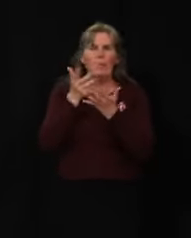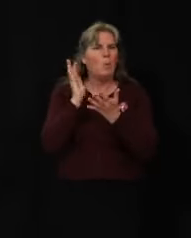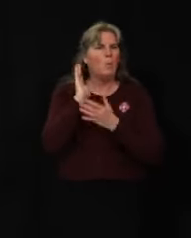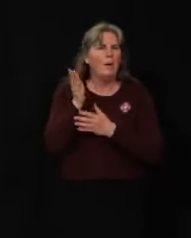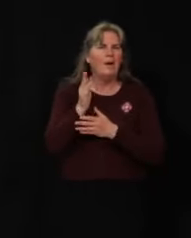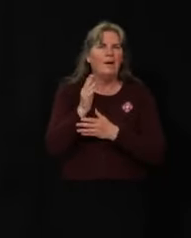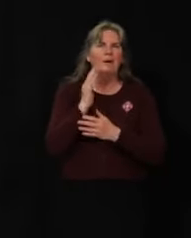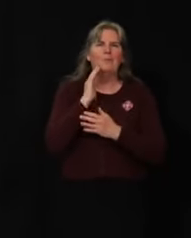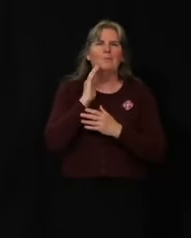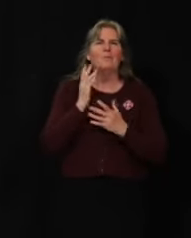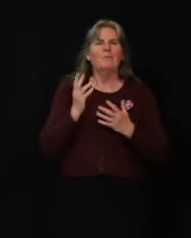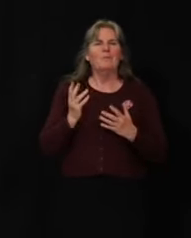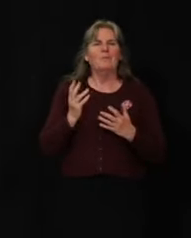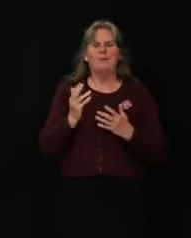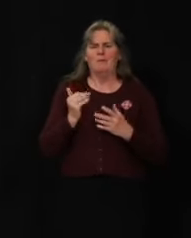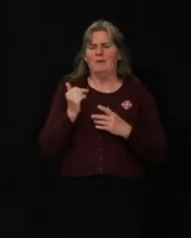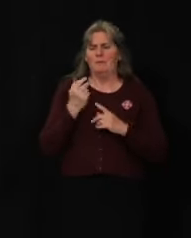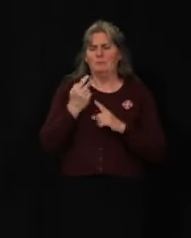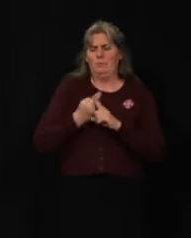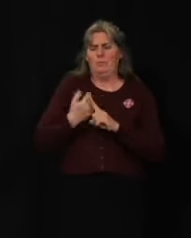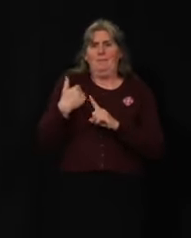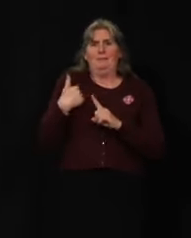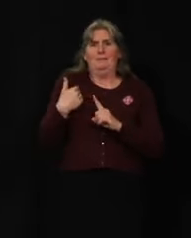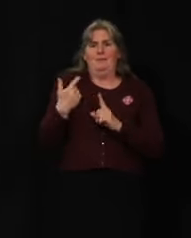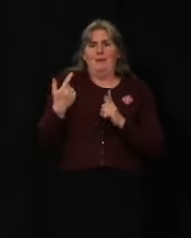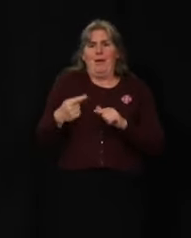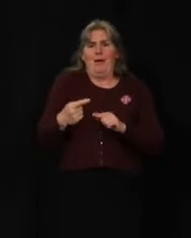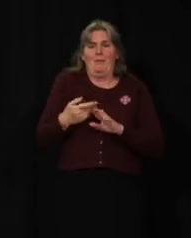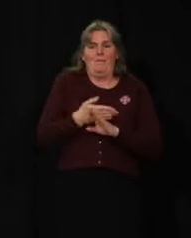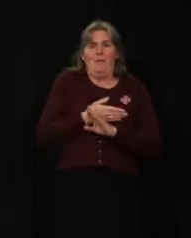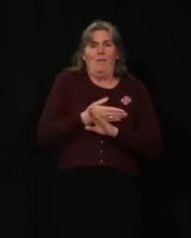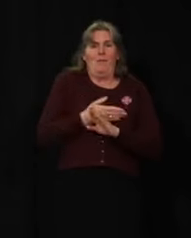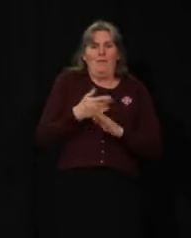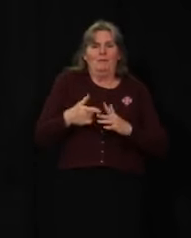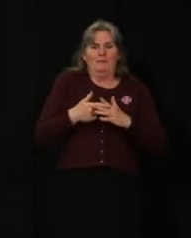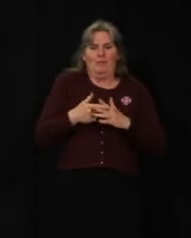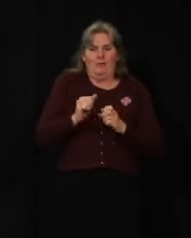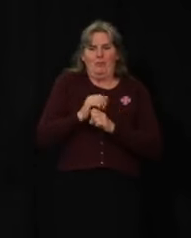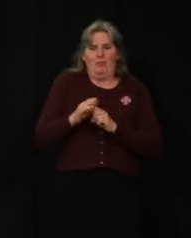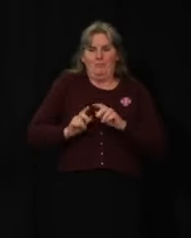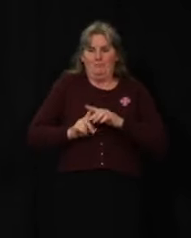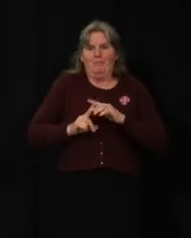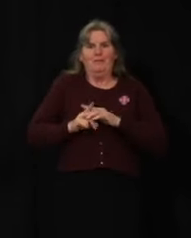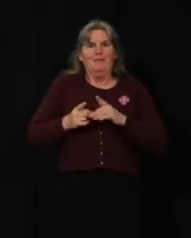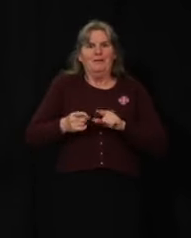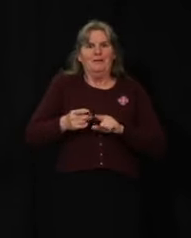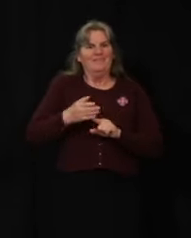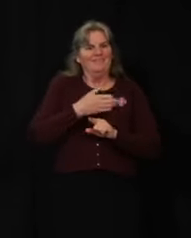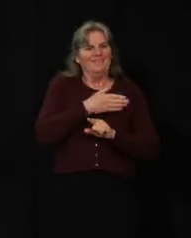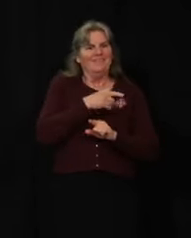through our transition period. We will move now to Julian,